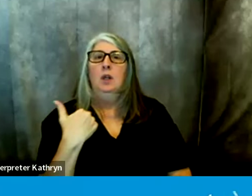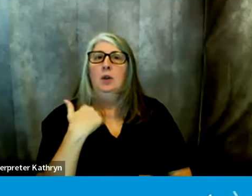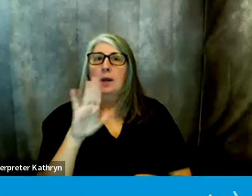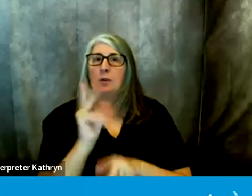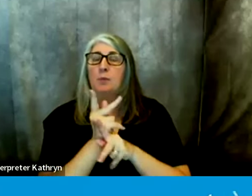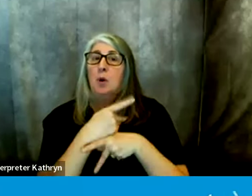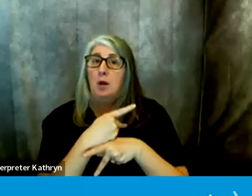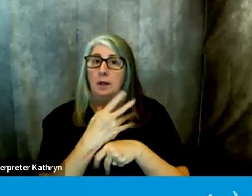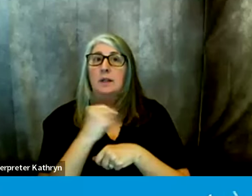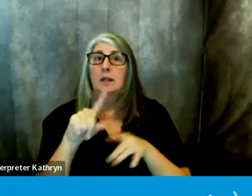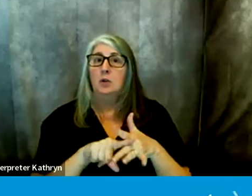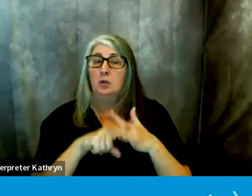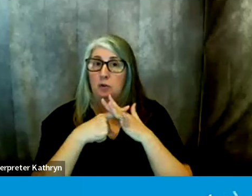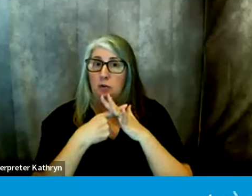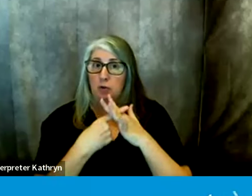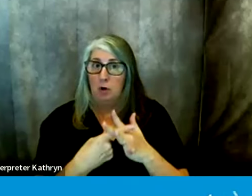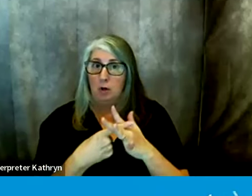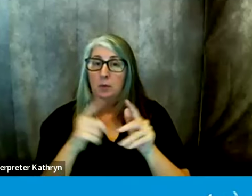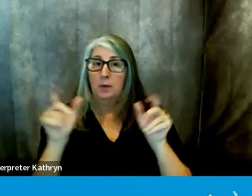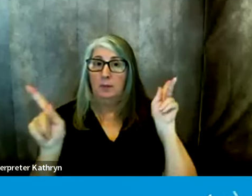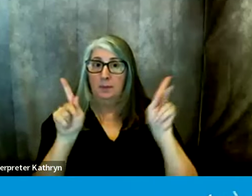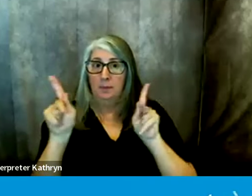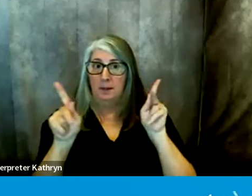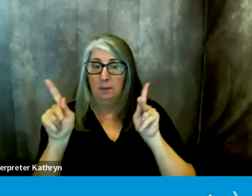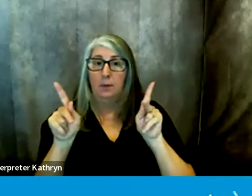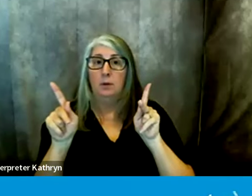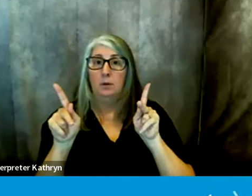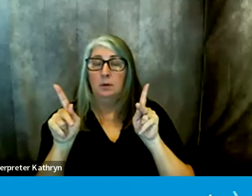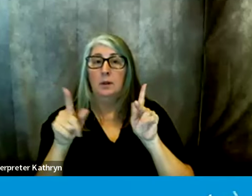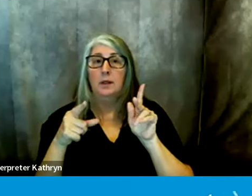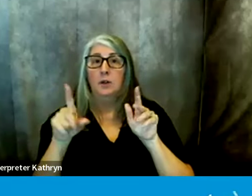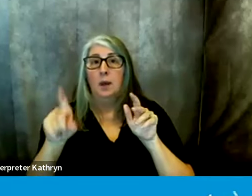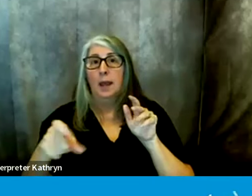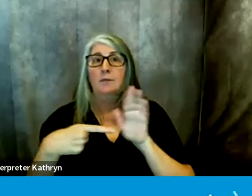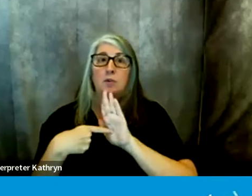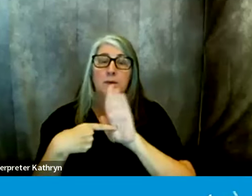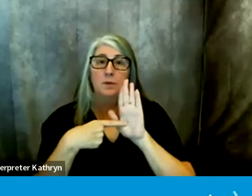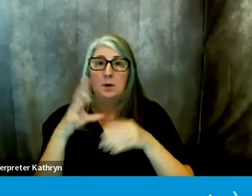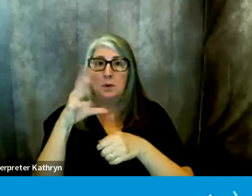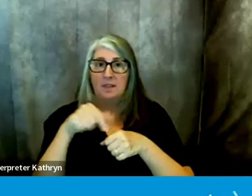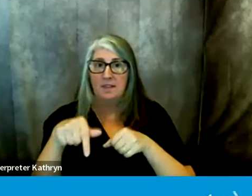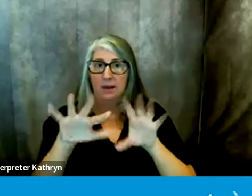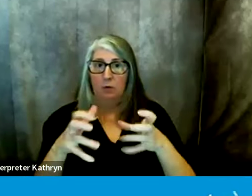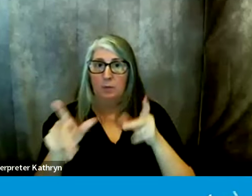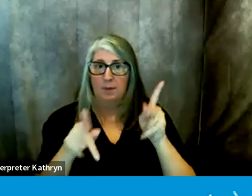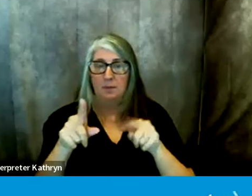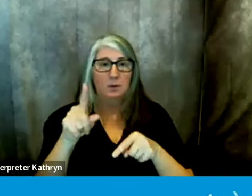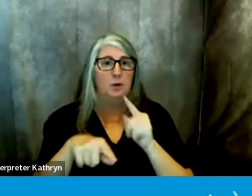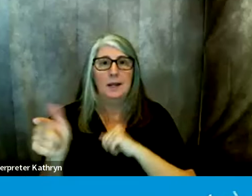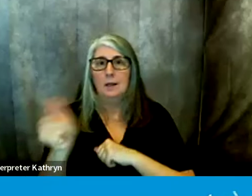and you started in the population and you have to demonstrate it in that population. You can’t really switch back and forth, you can't open it up.